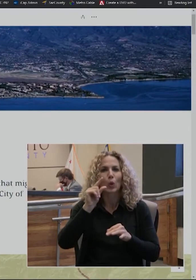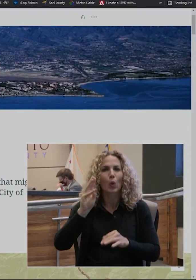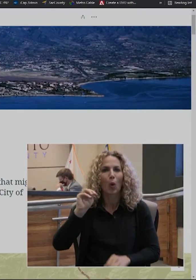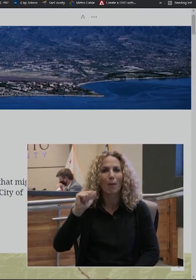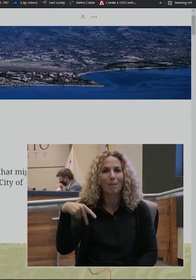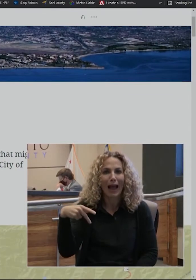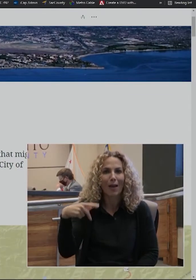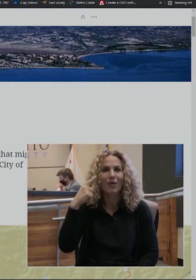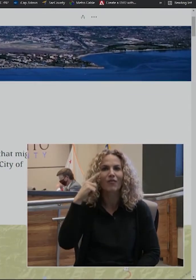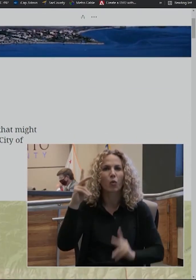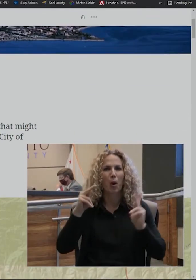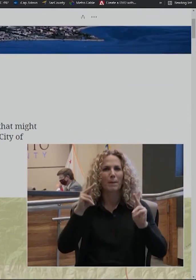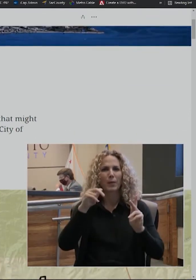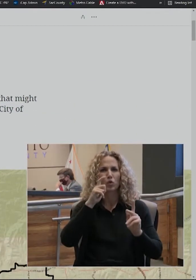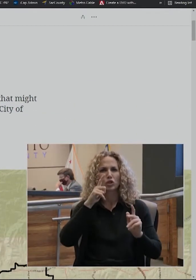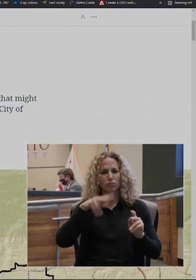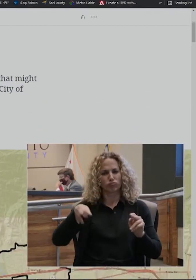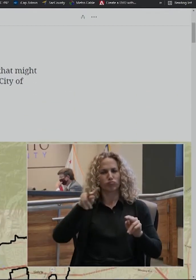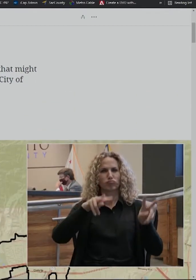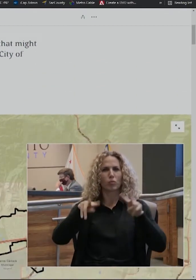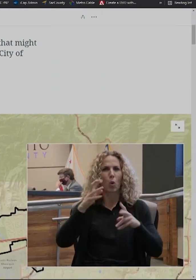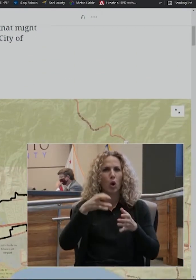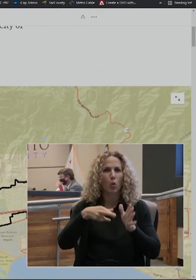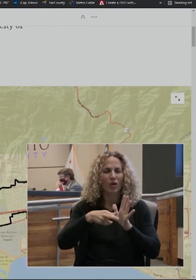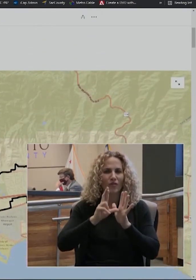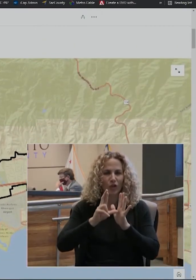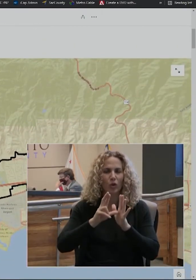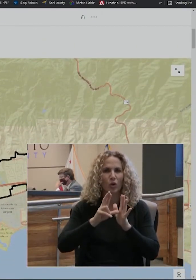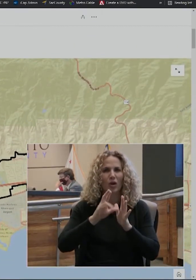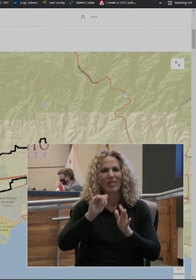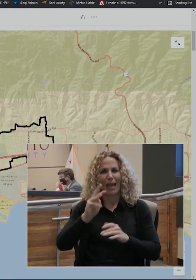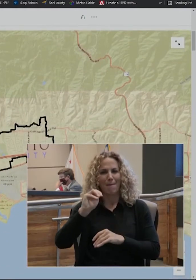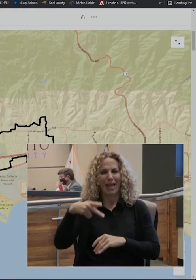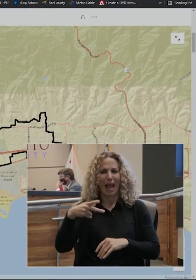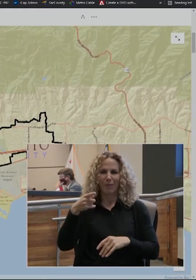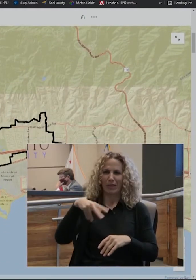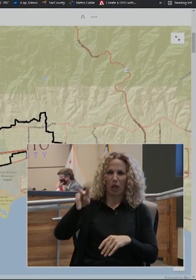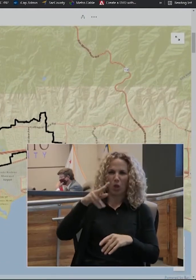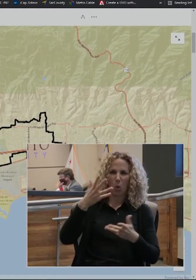AND SO WE HAVE A MAP USE FOR PEOPLE THAT JUST WANT TO REVIEW PEOPLE THAT JUST WANT TO REVIEW HAPPENS AND WITHOUT HAVING TO